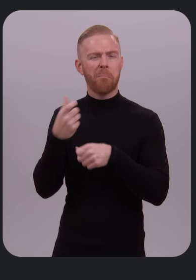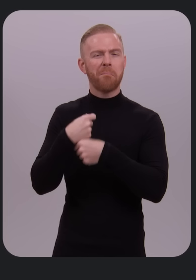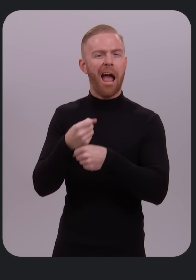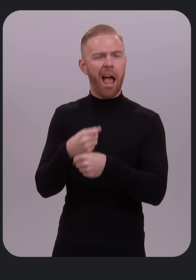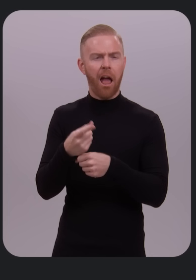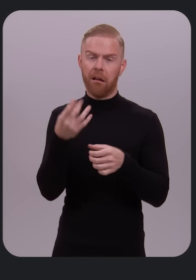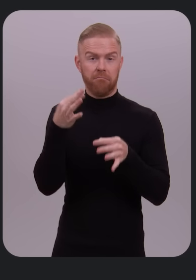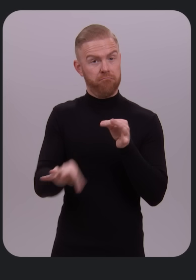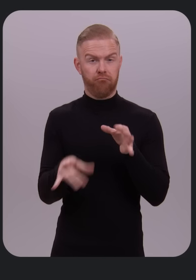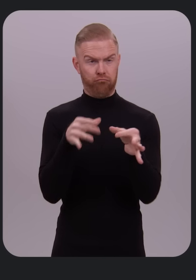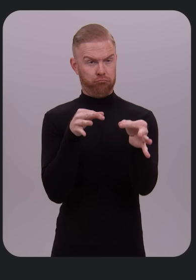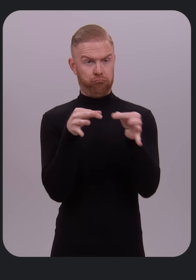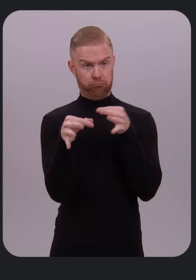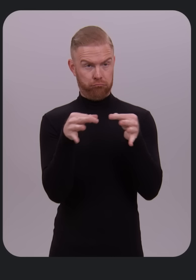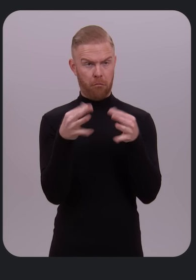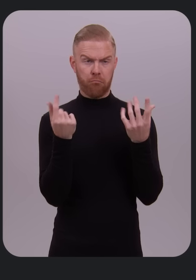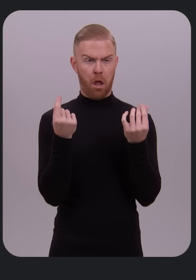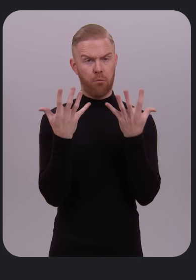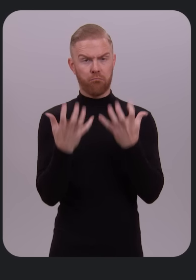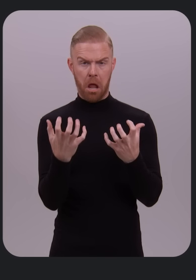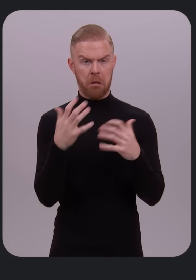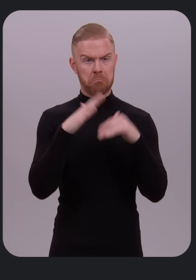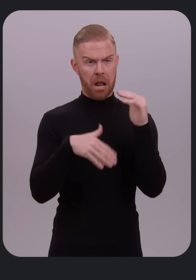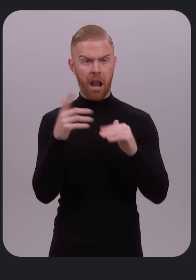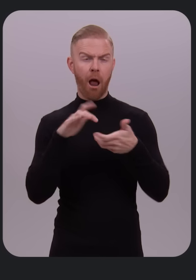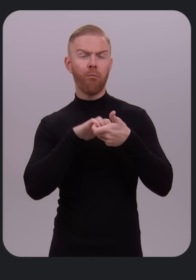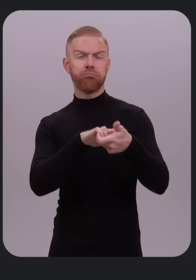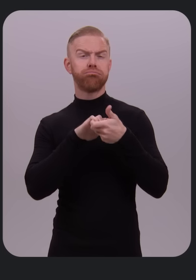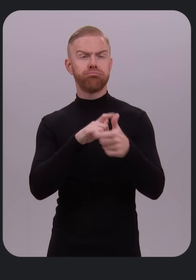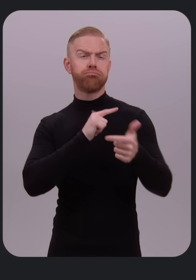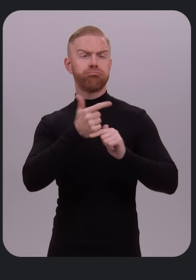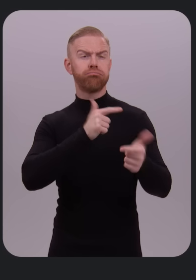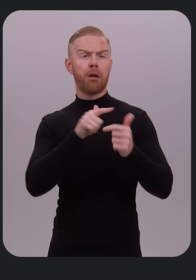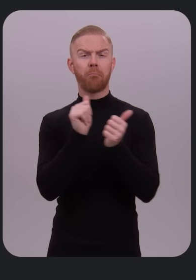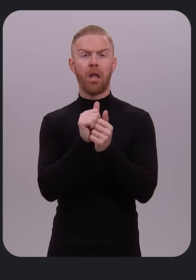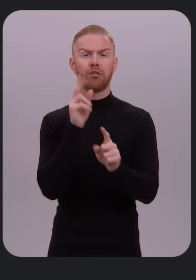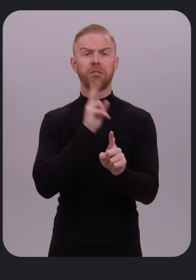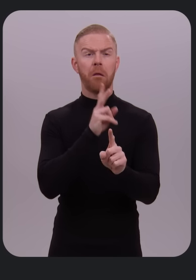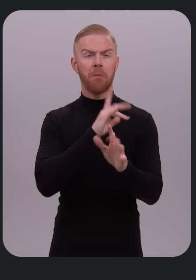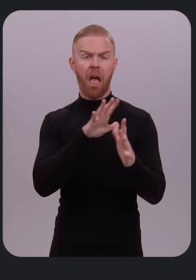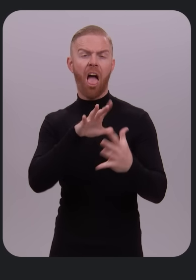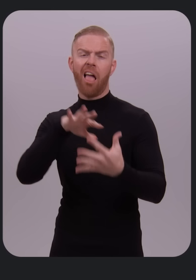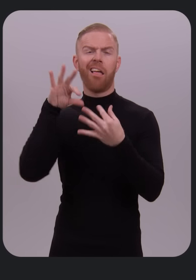and collaborating with Gemini to get it just right. And as you can share apps like this,